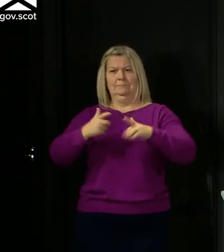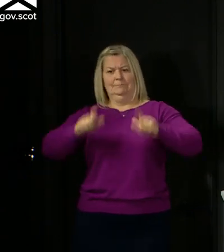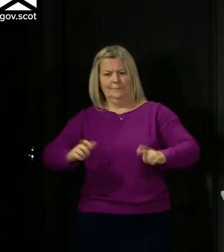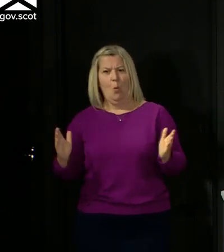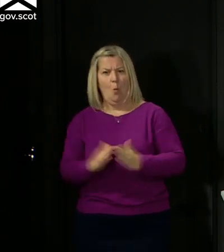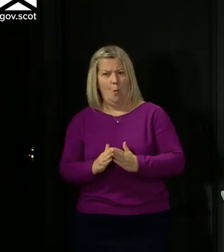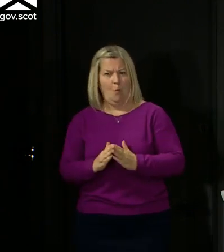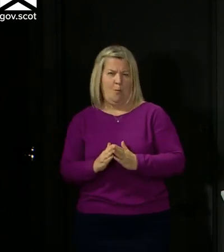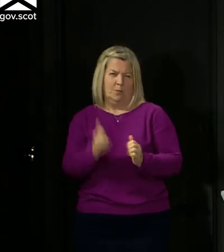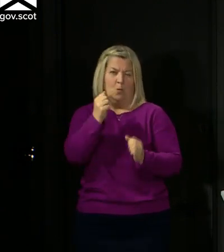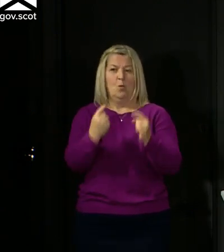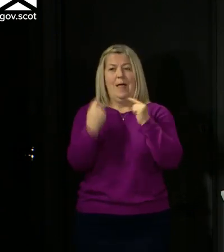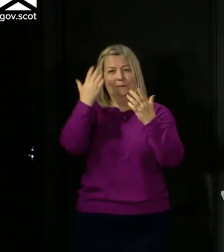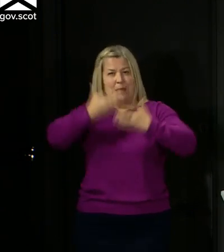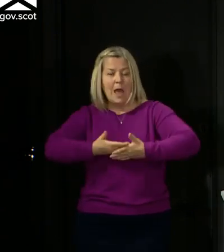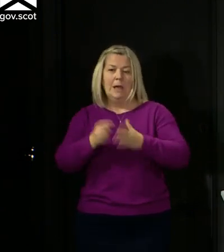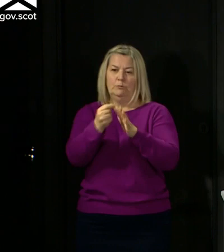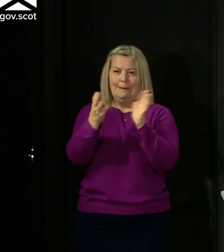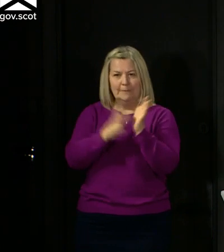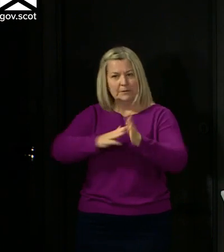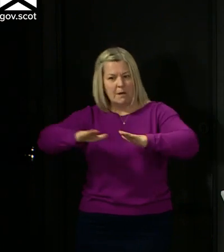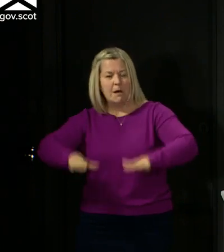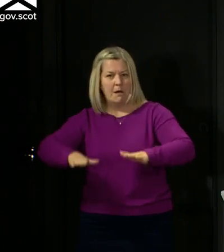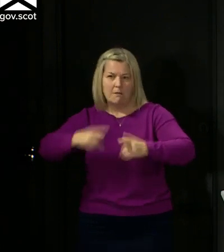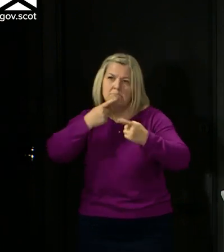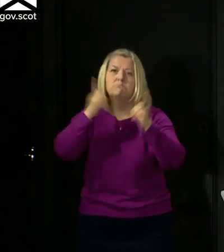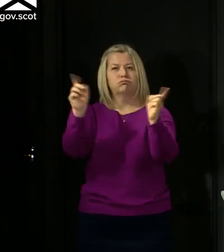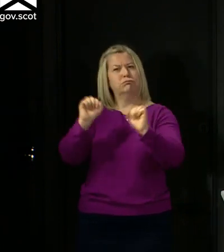Last night, the Prime Minister set out some of the details of his plan, for easing restrictions